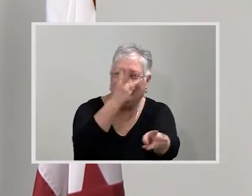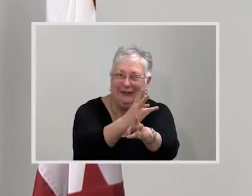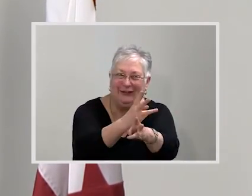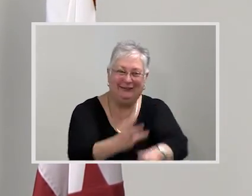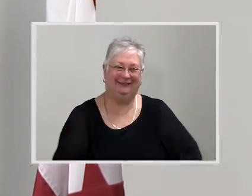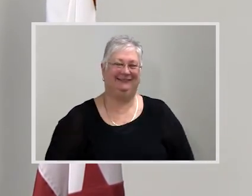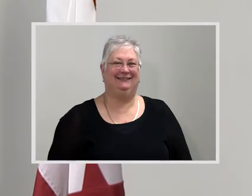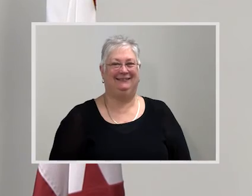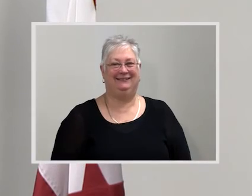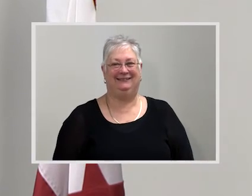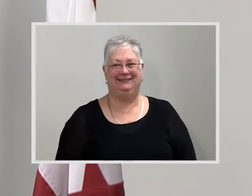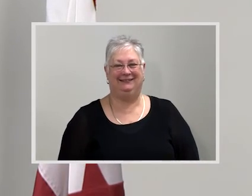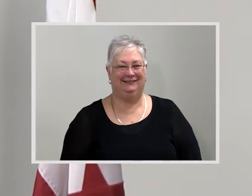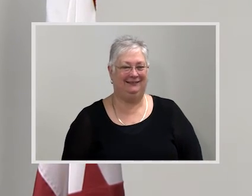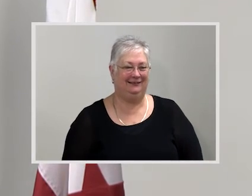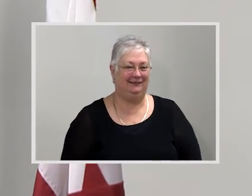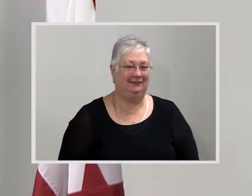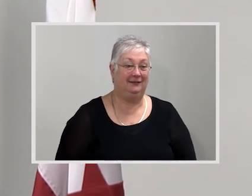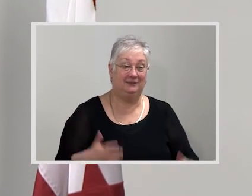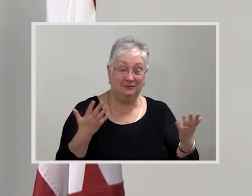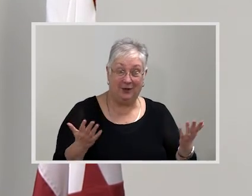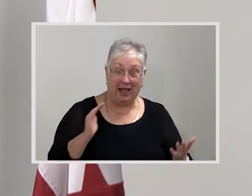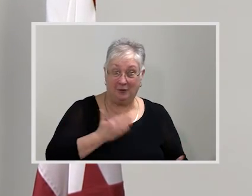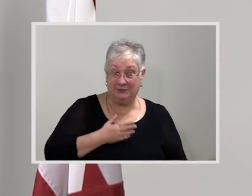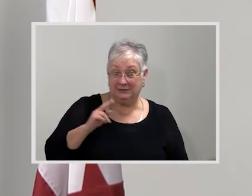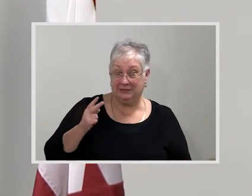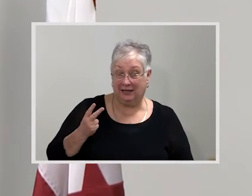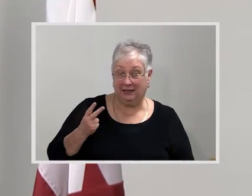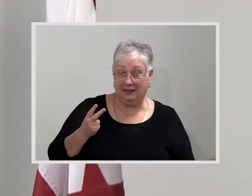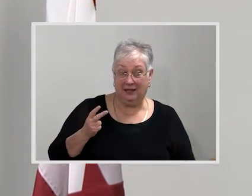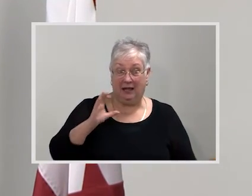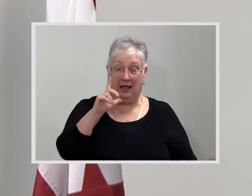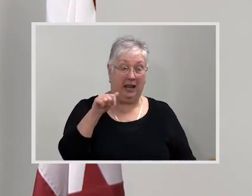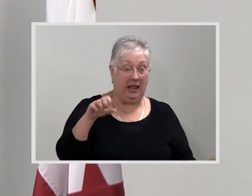THAT OUR SECOND-CLASS STATUS IS NOT WORKING.